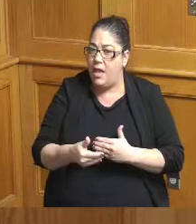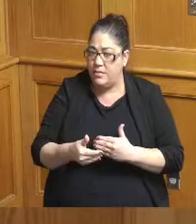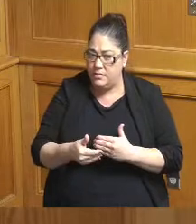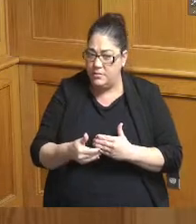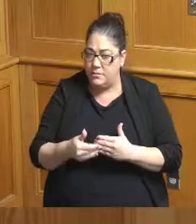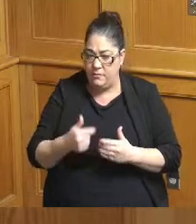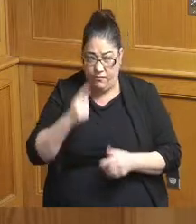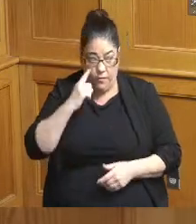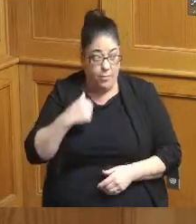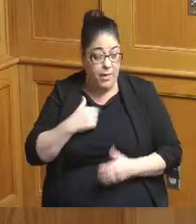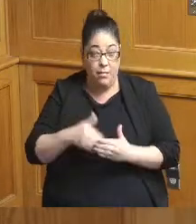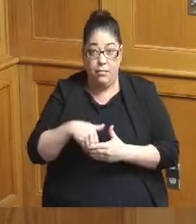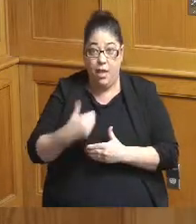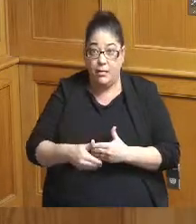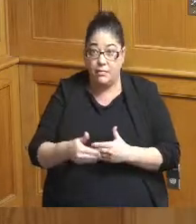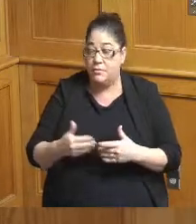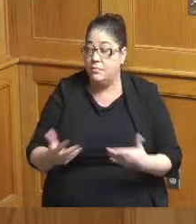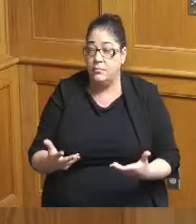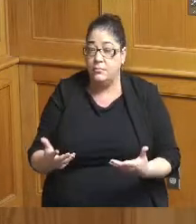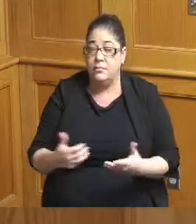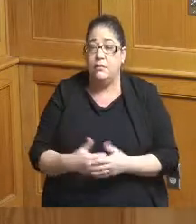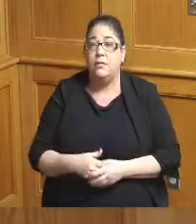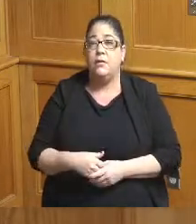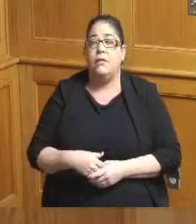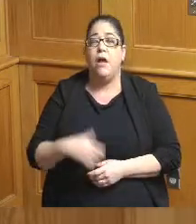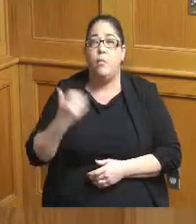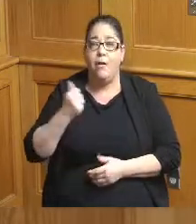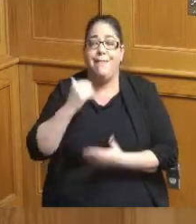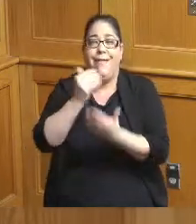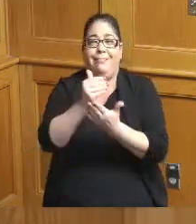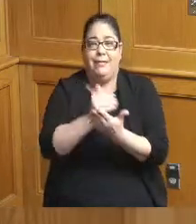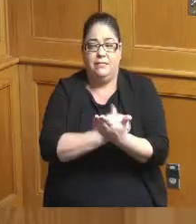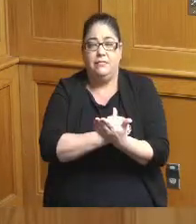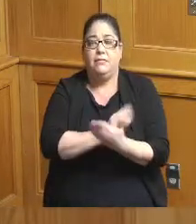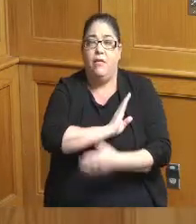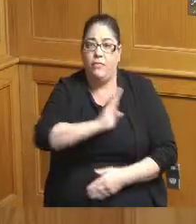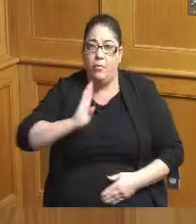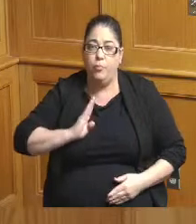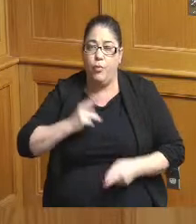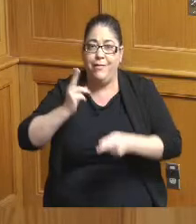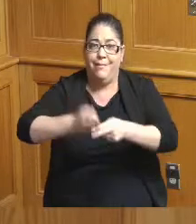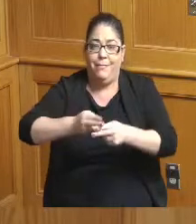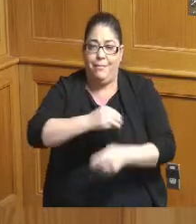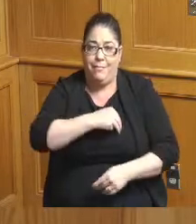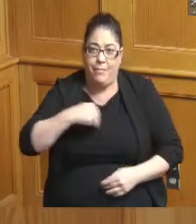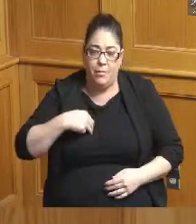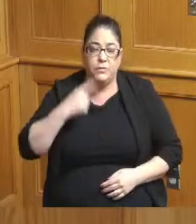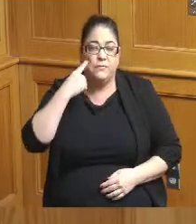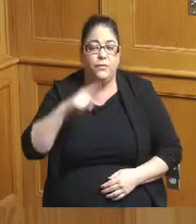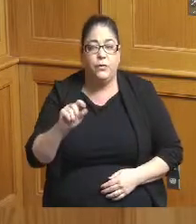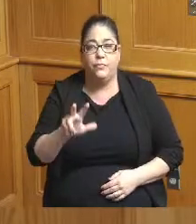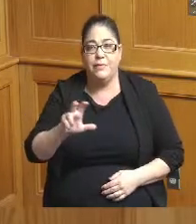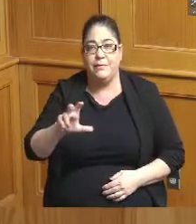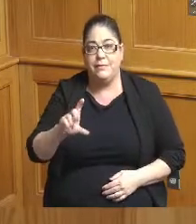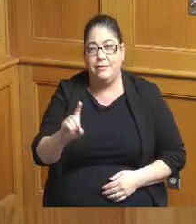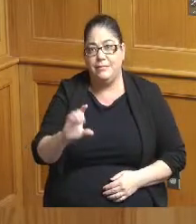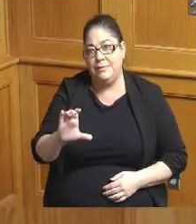the next steps is one I want to list of the Board members on 3cdc since they're leading this effort